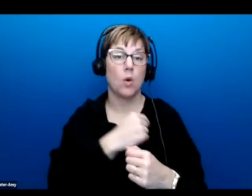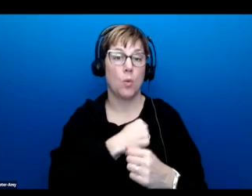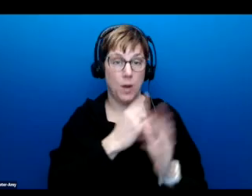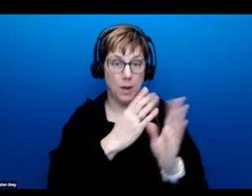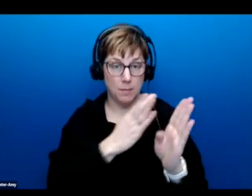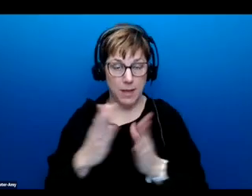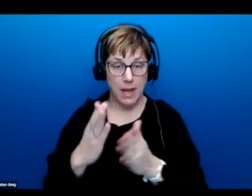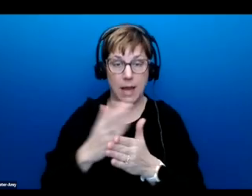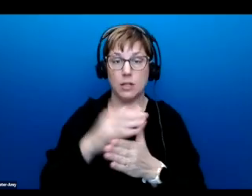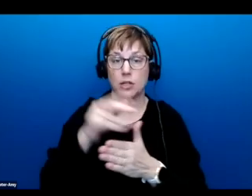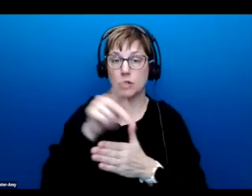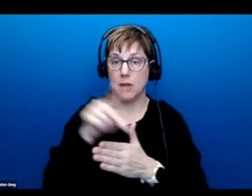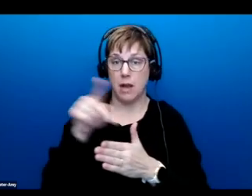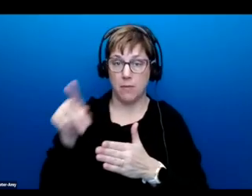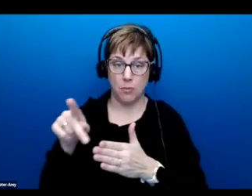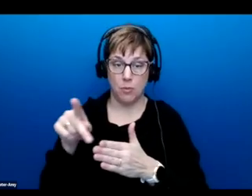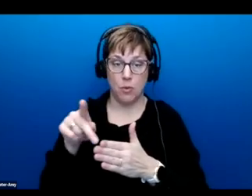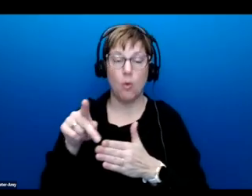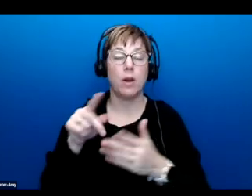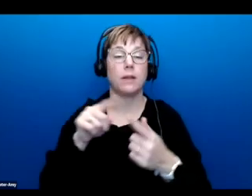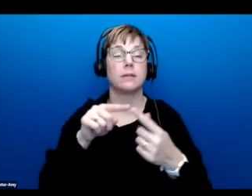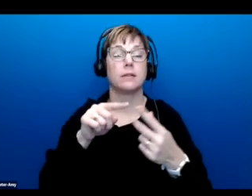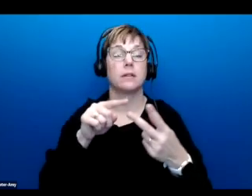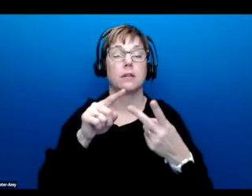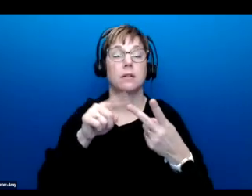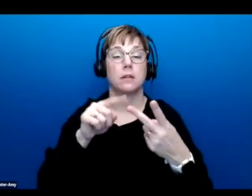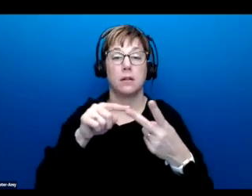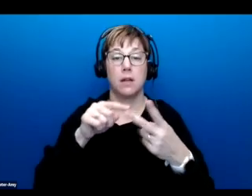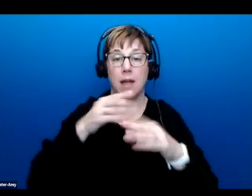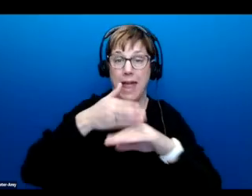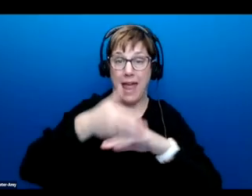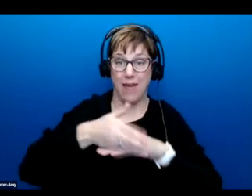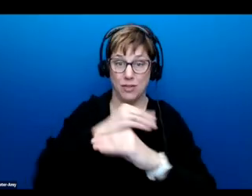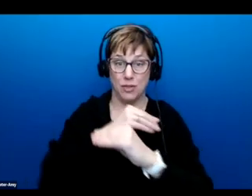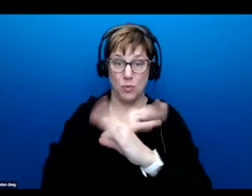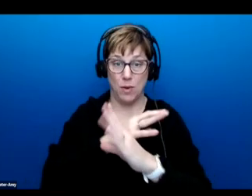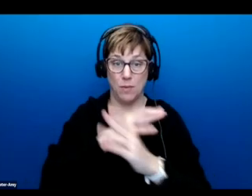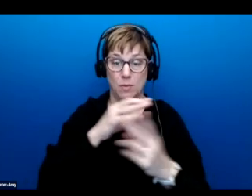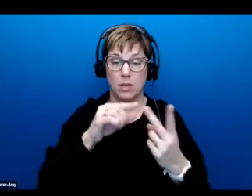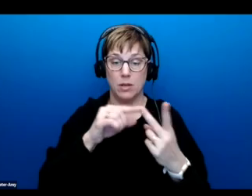a post webinar FAQ, as well as intend to answer any questions that we're able to